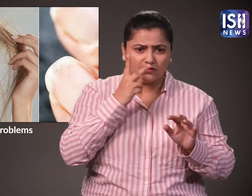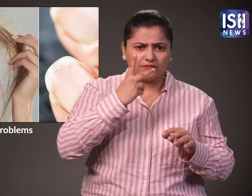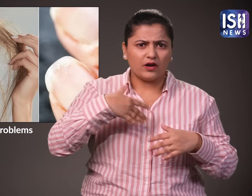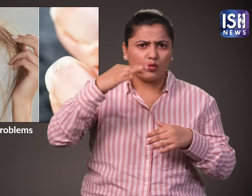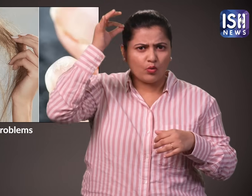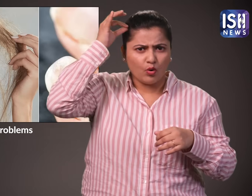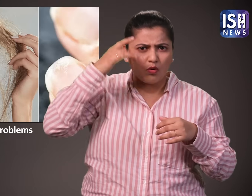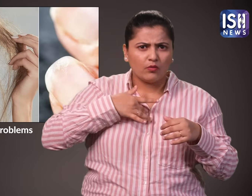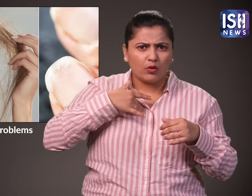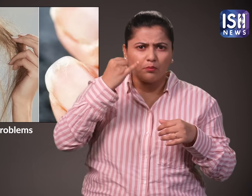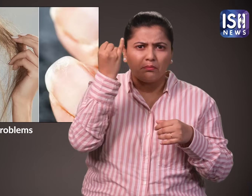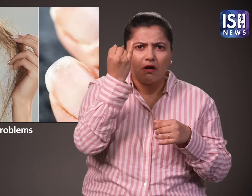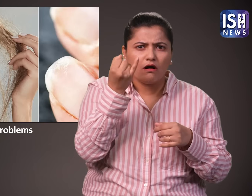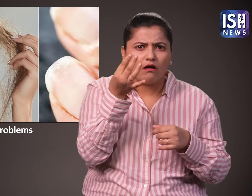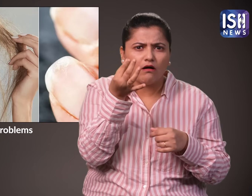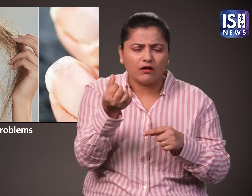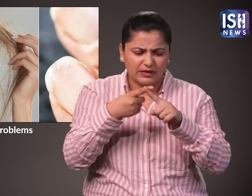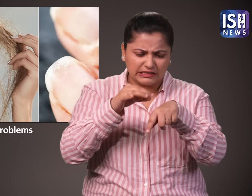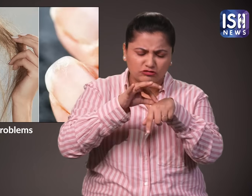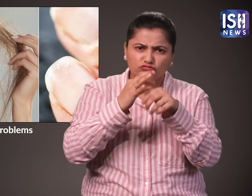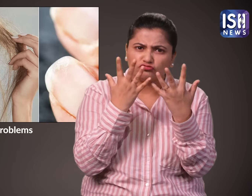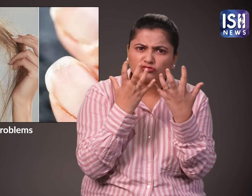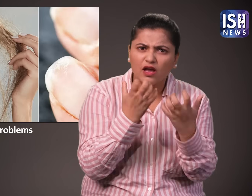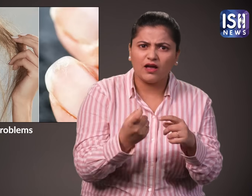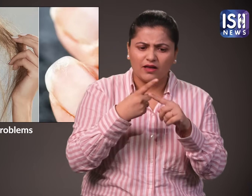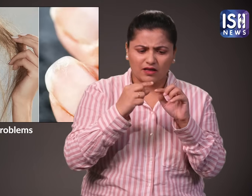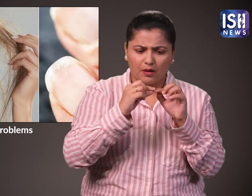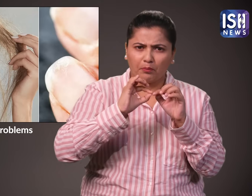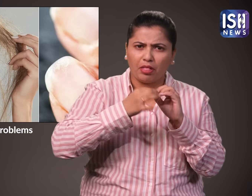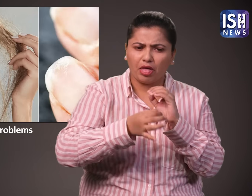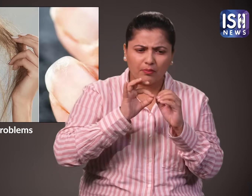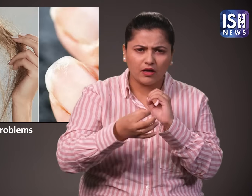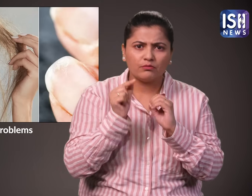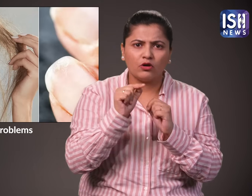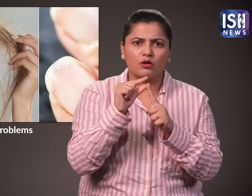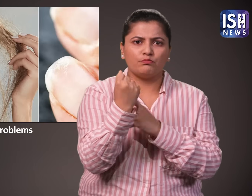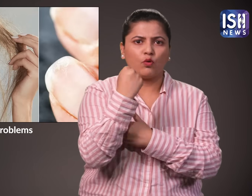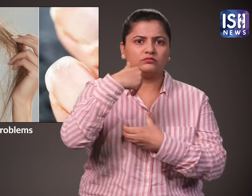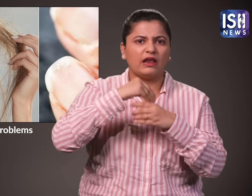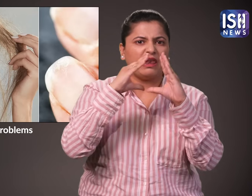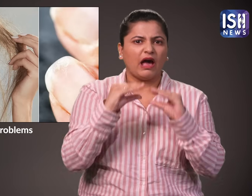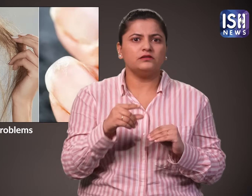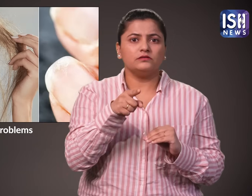If you see hair thinning, dry skin, or brittle nails, it may be because your body lacks protein.